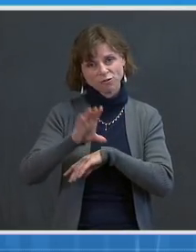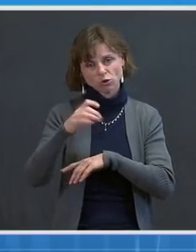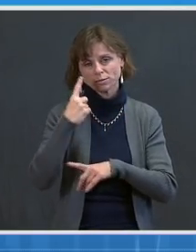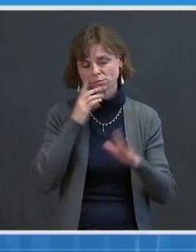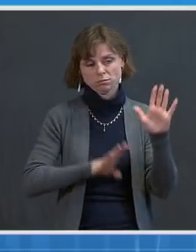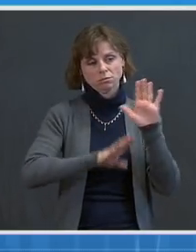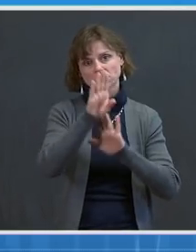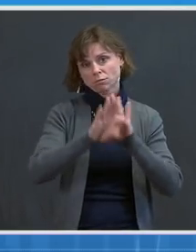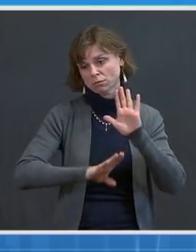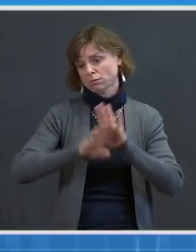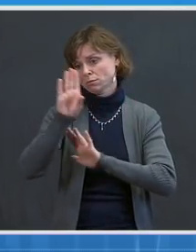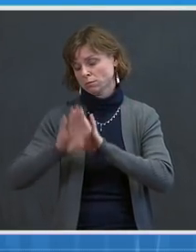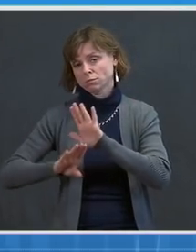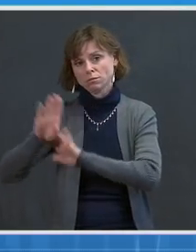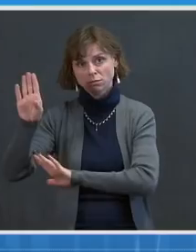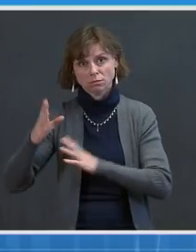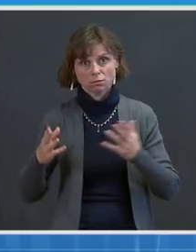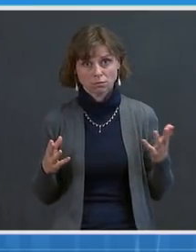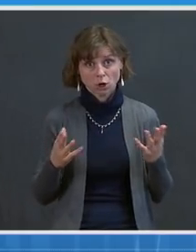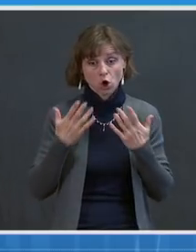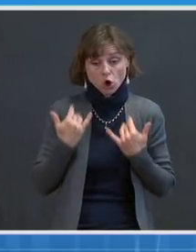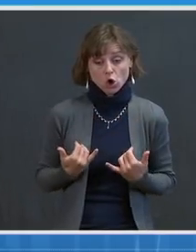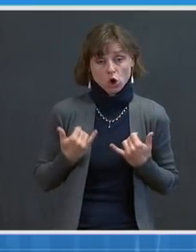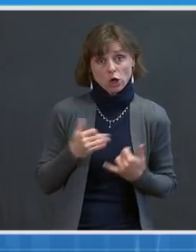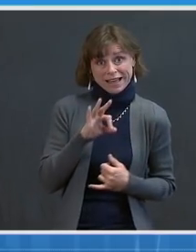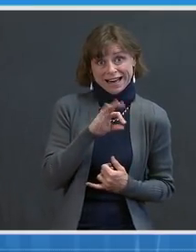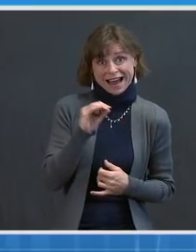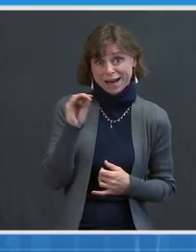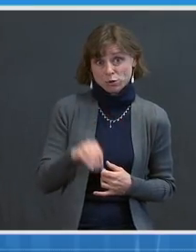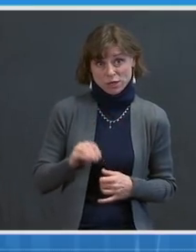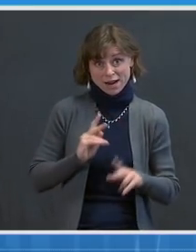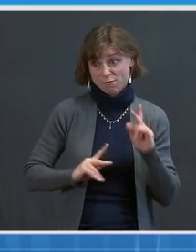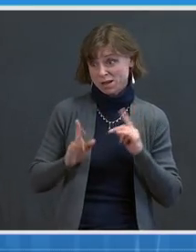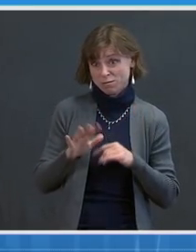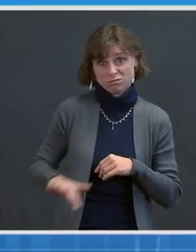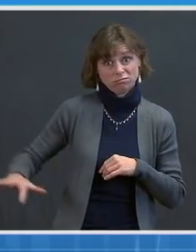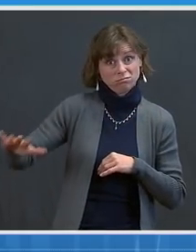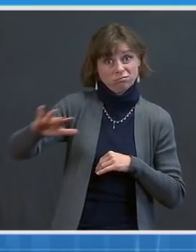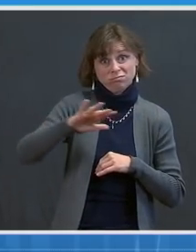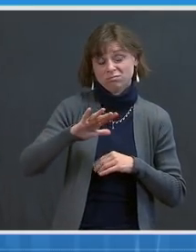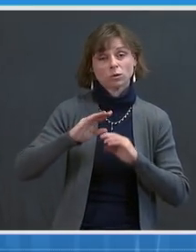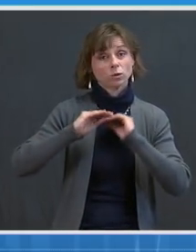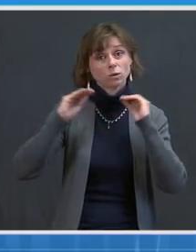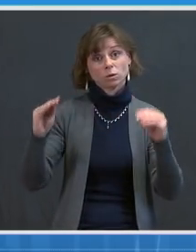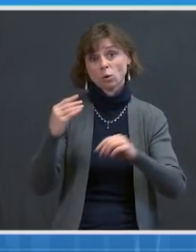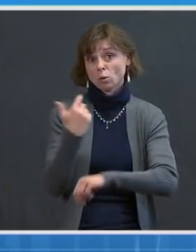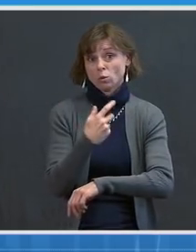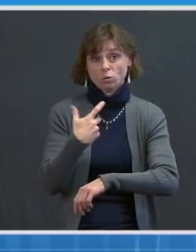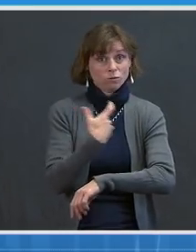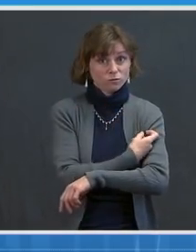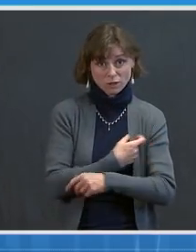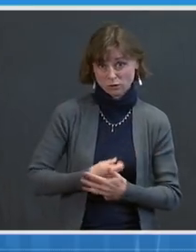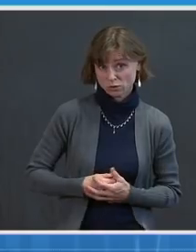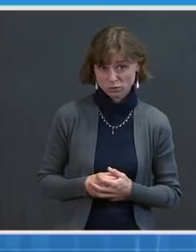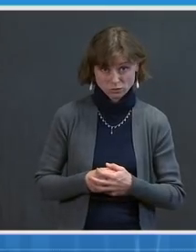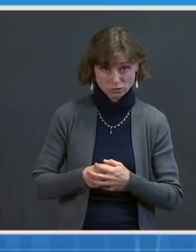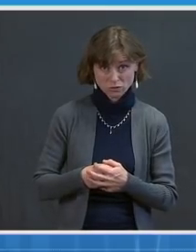Currently, 90 percent of people are still unprotected and not yet vaccinated. So, we are really looking forward